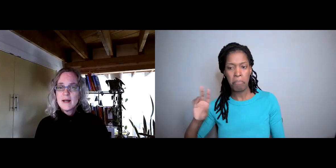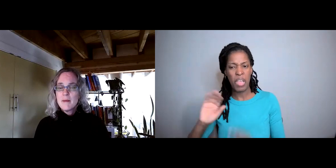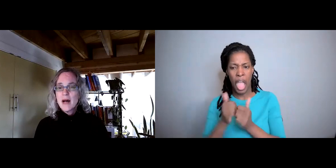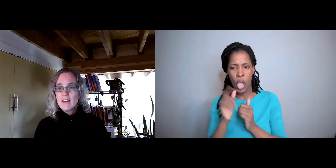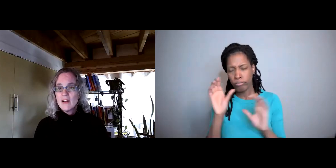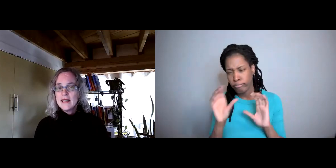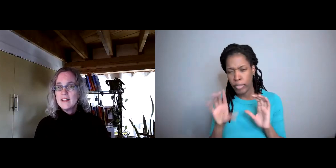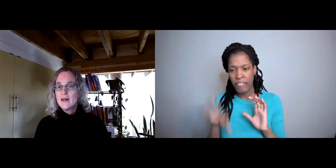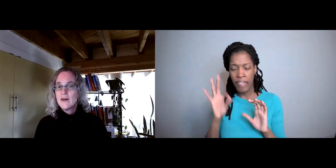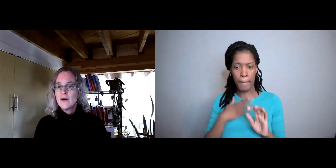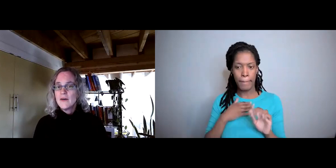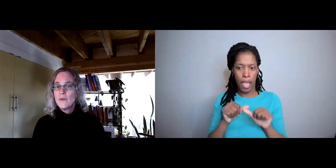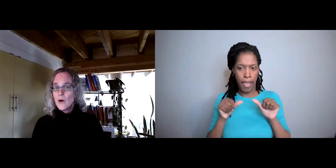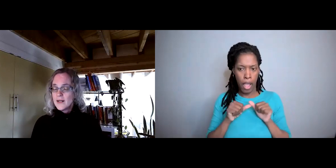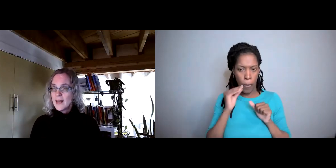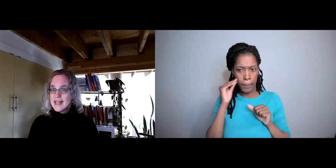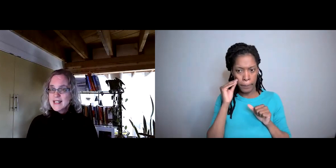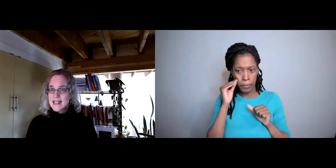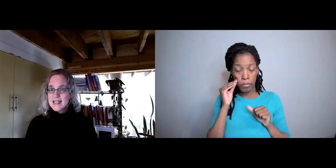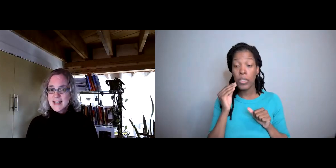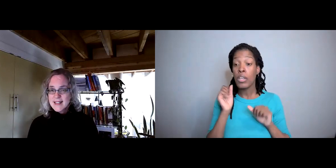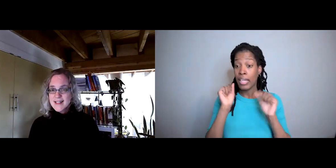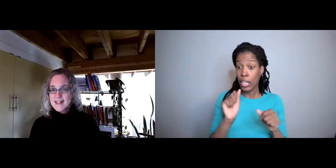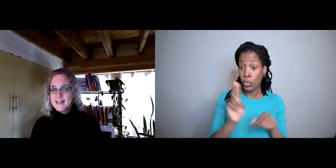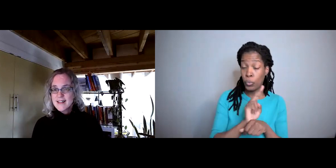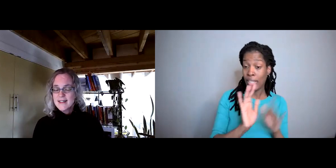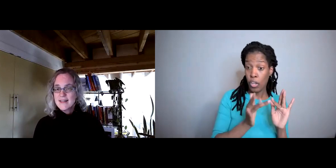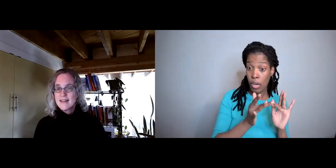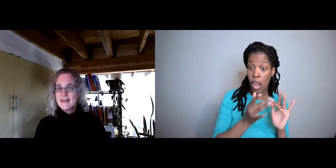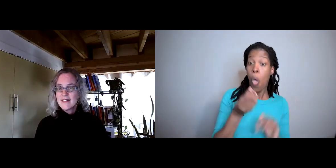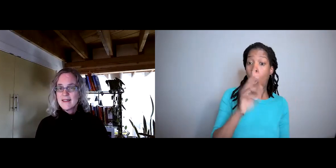By calling 1-866-968-7843